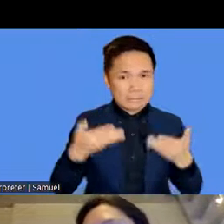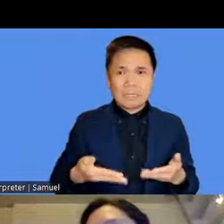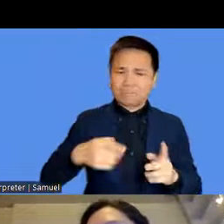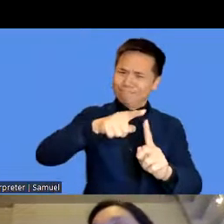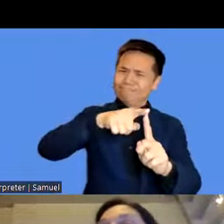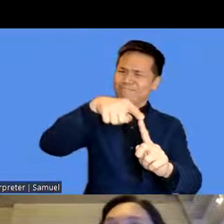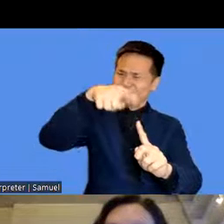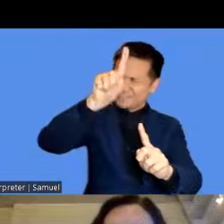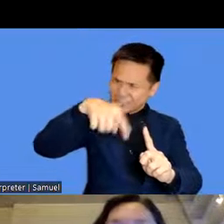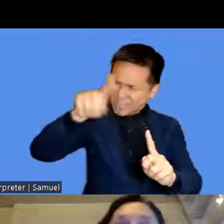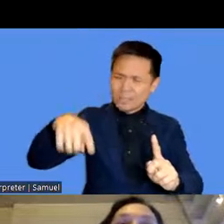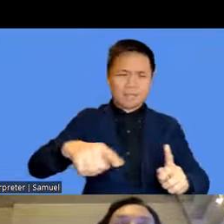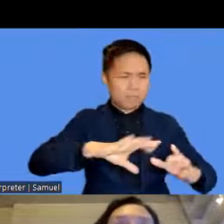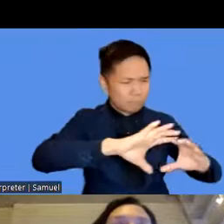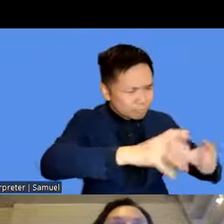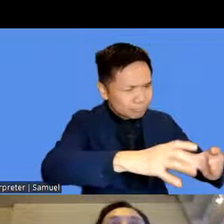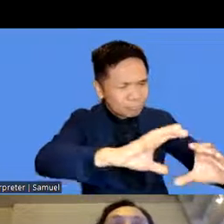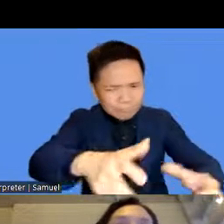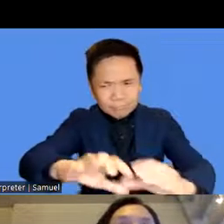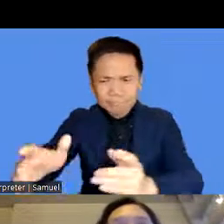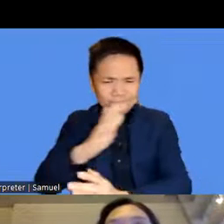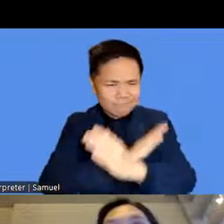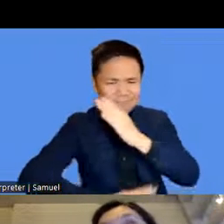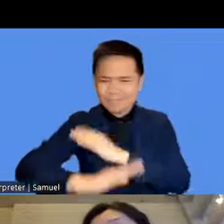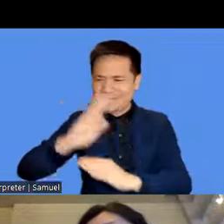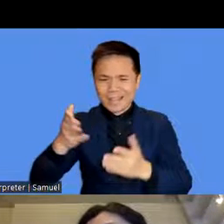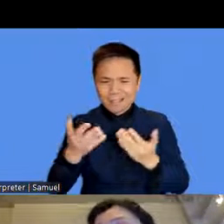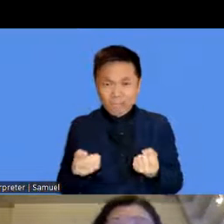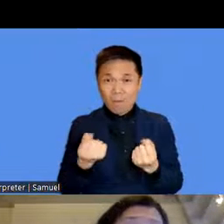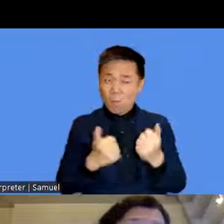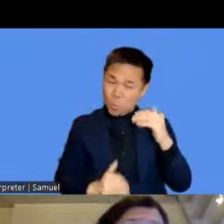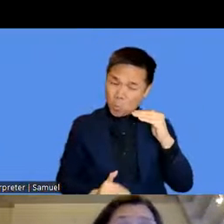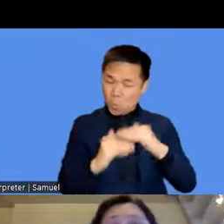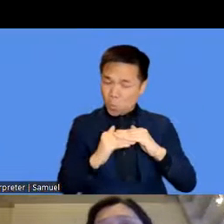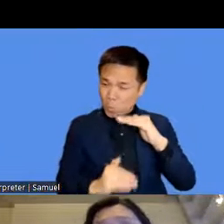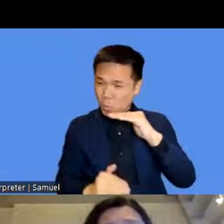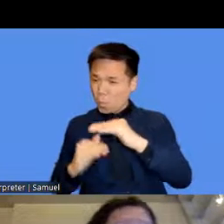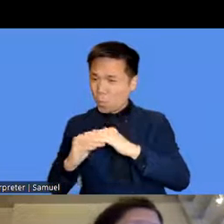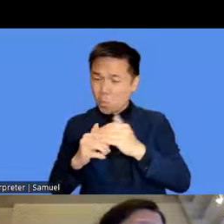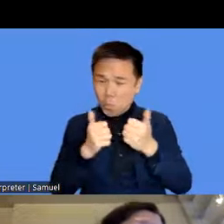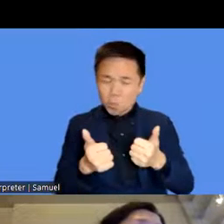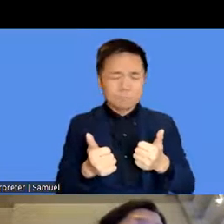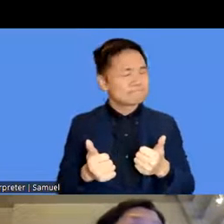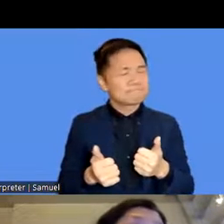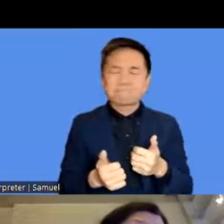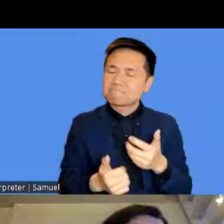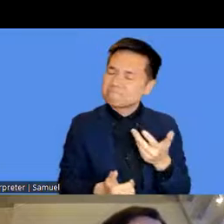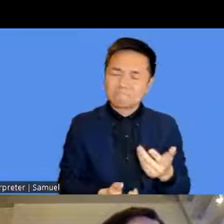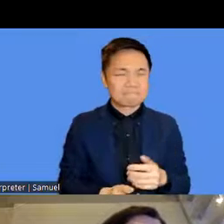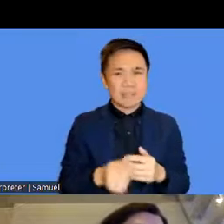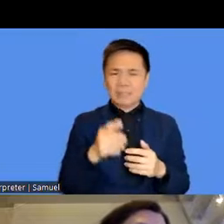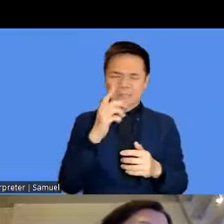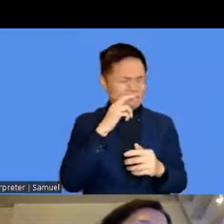It might be there but it's not being recognized, measured or it's outdated or not harmonized